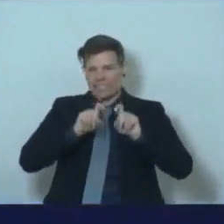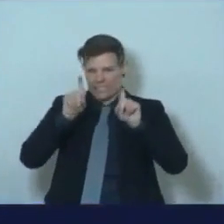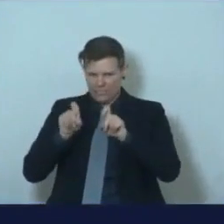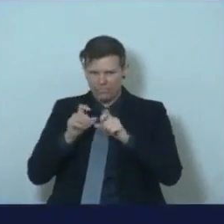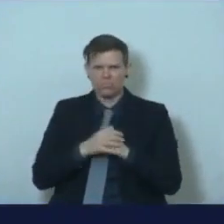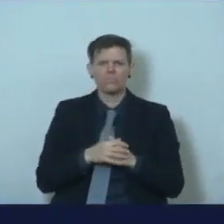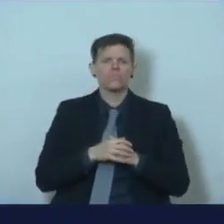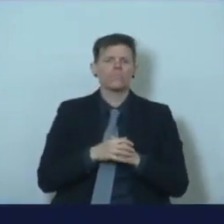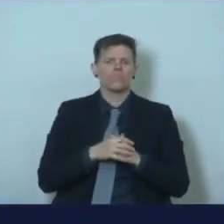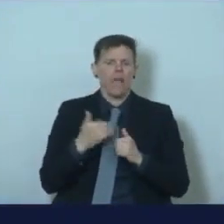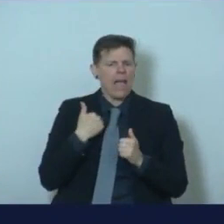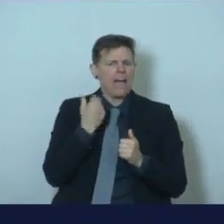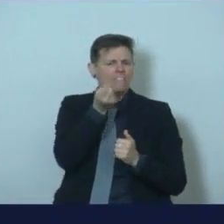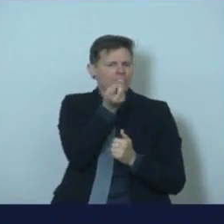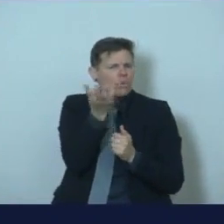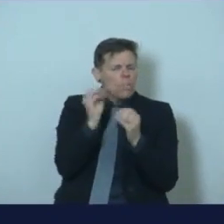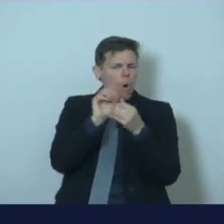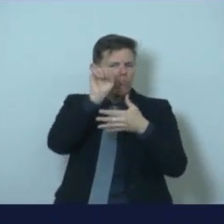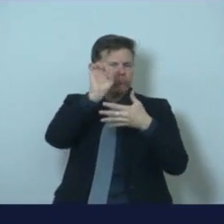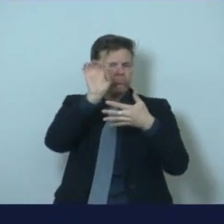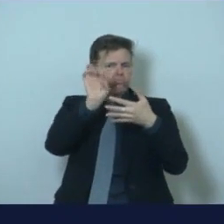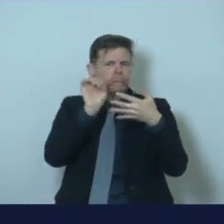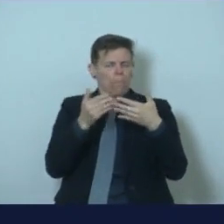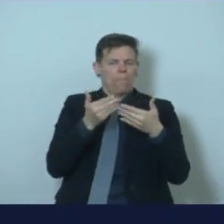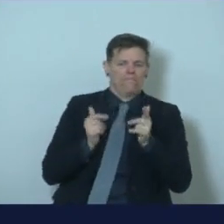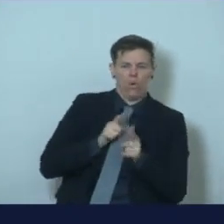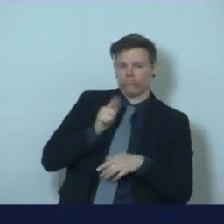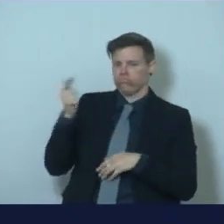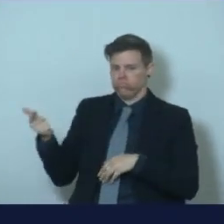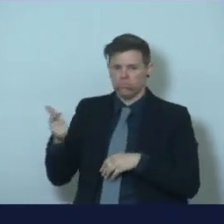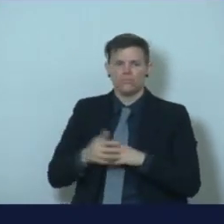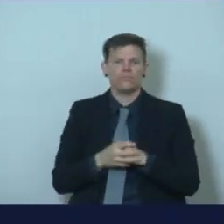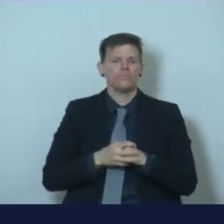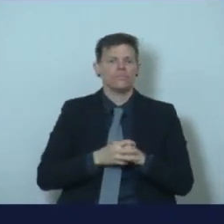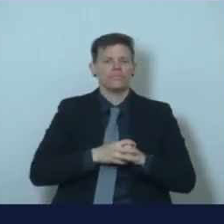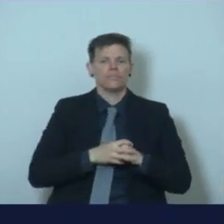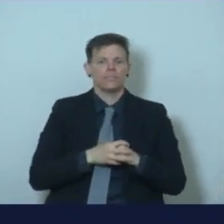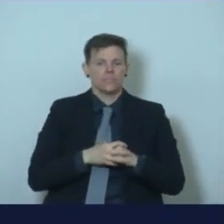I BELIEVE I HAVE A COUPLE MORE SLIDE AND RUN THROUGH THOSE, PLEASE. OK.